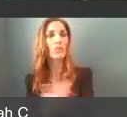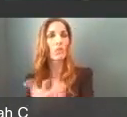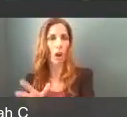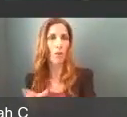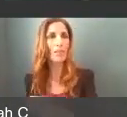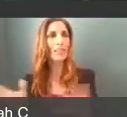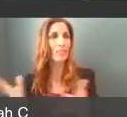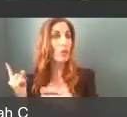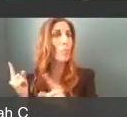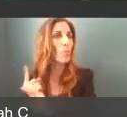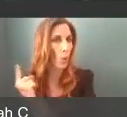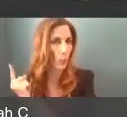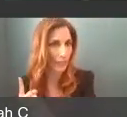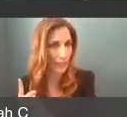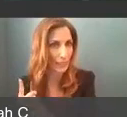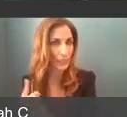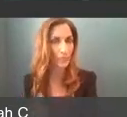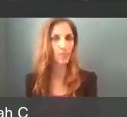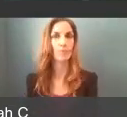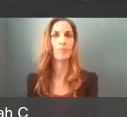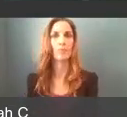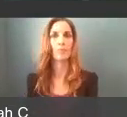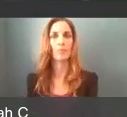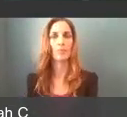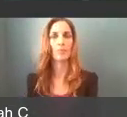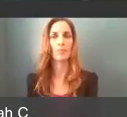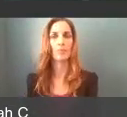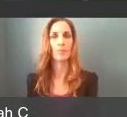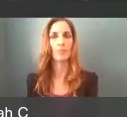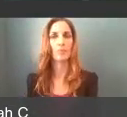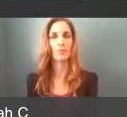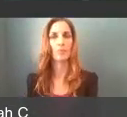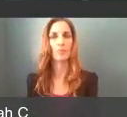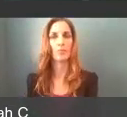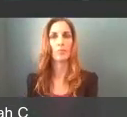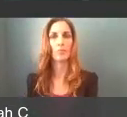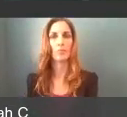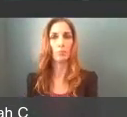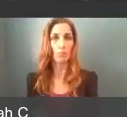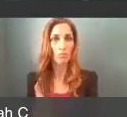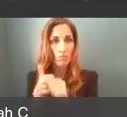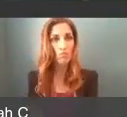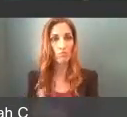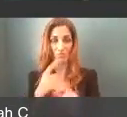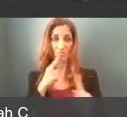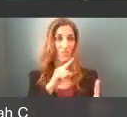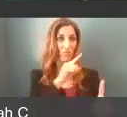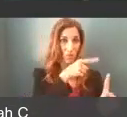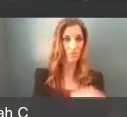... [indecipherable] do not speak for any other provider in the County.